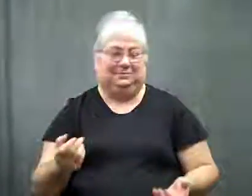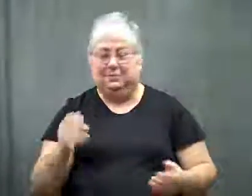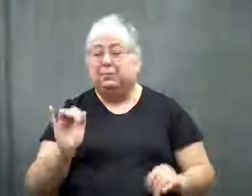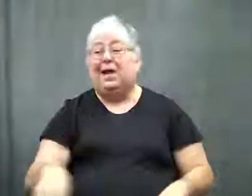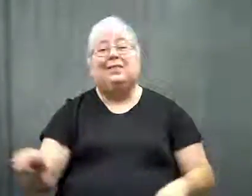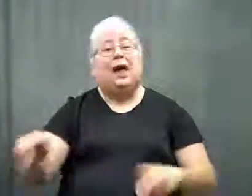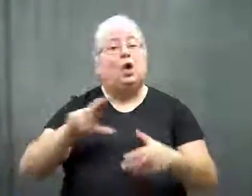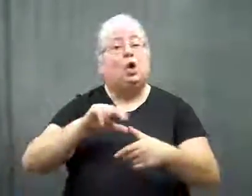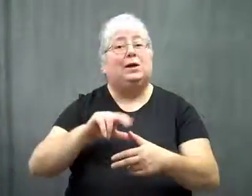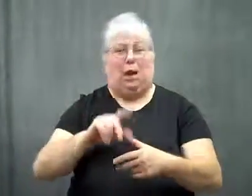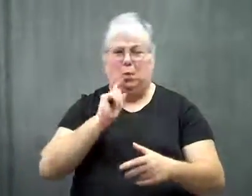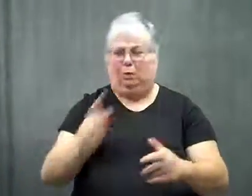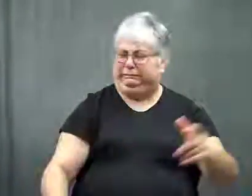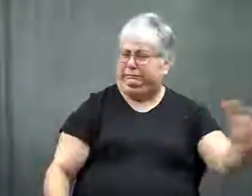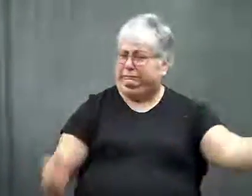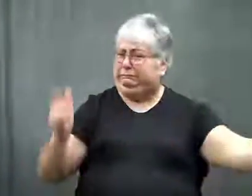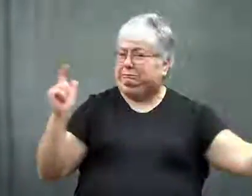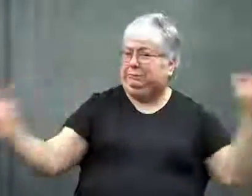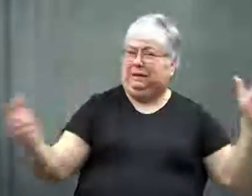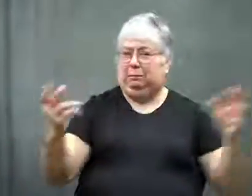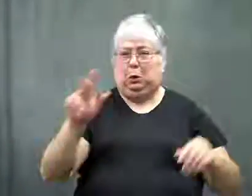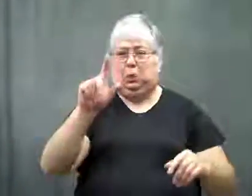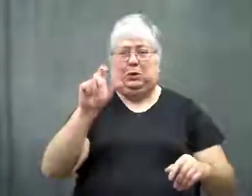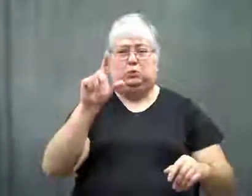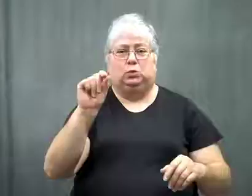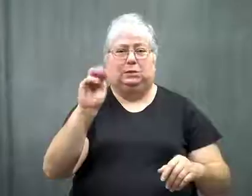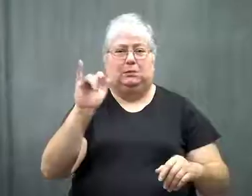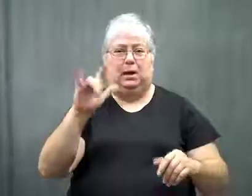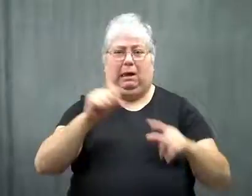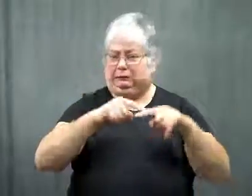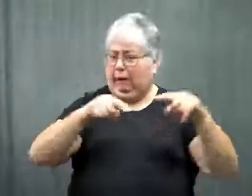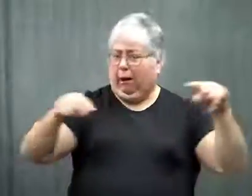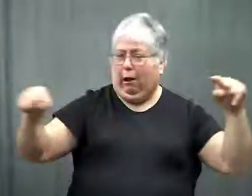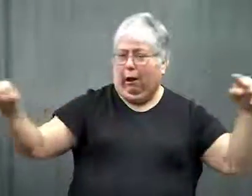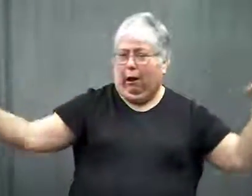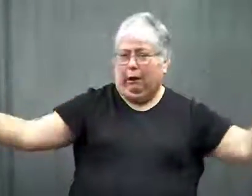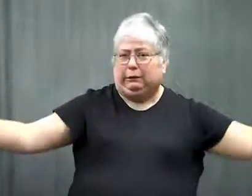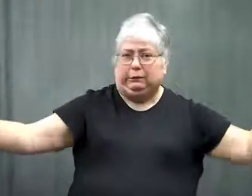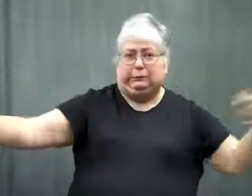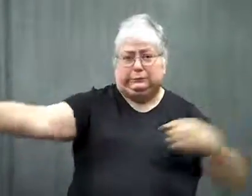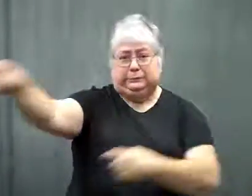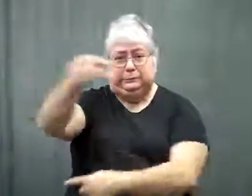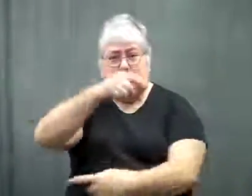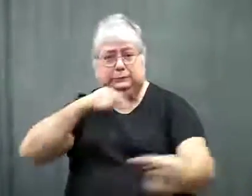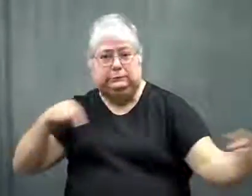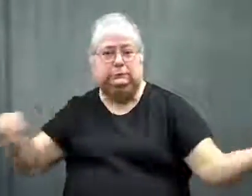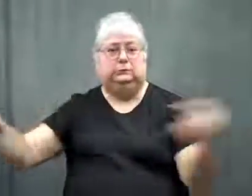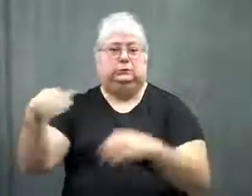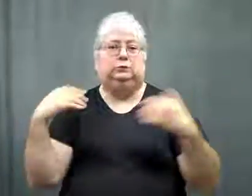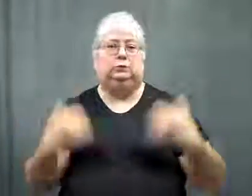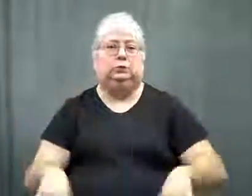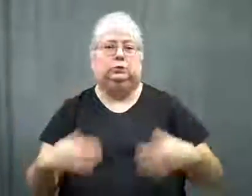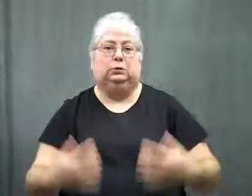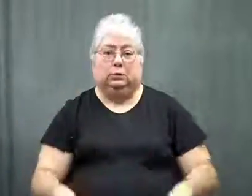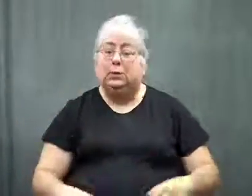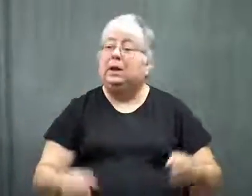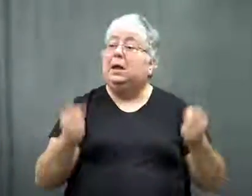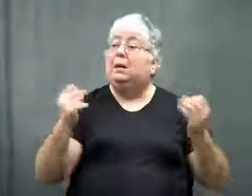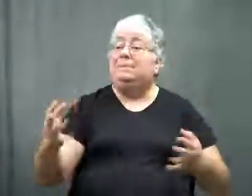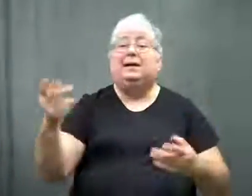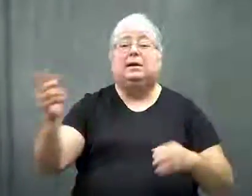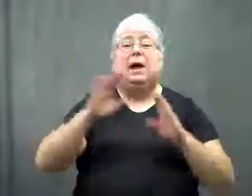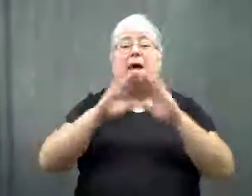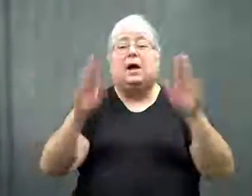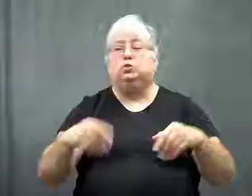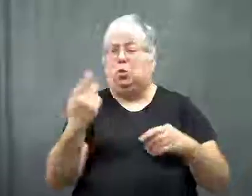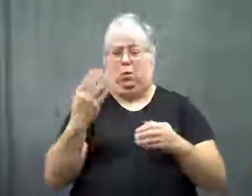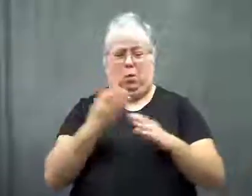This hurricane is huge, about 320 miles in diameter.